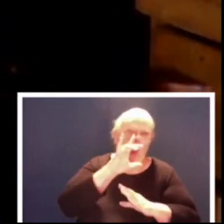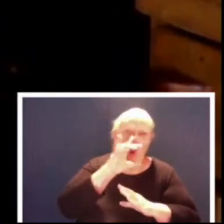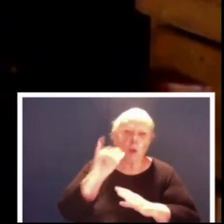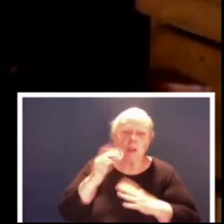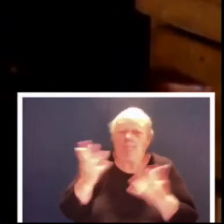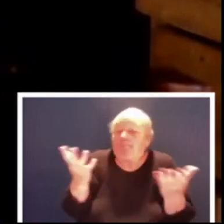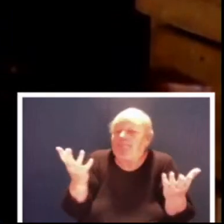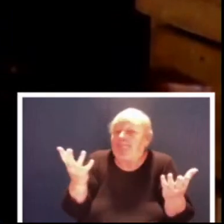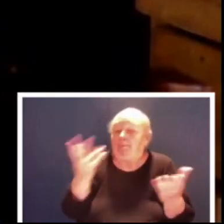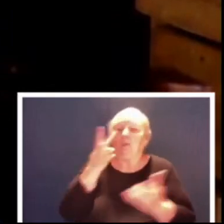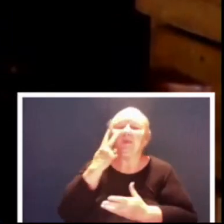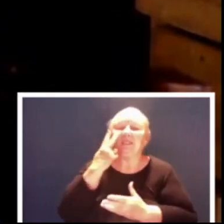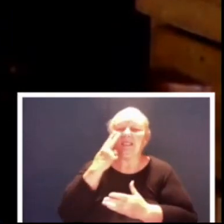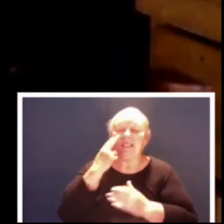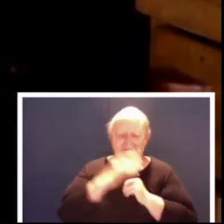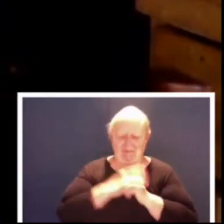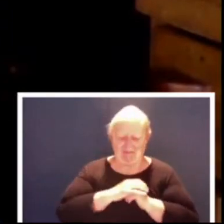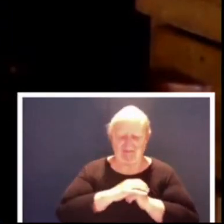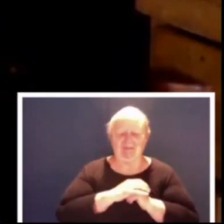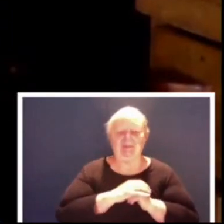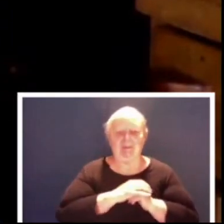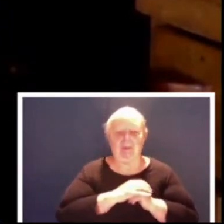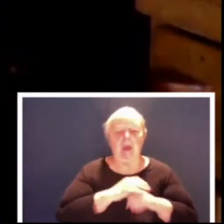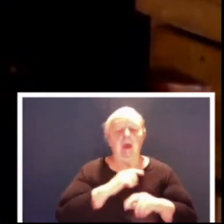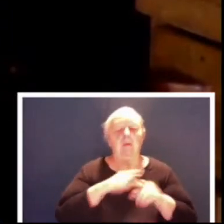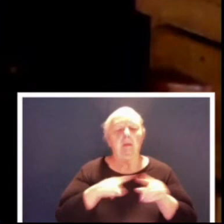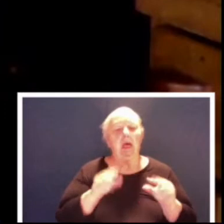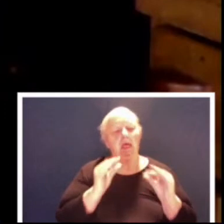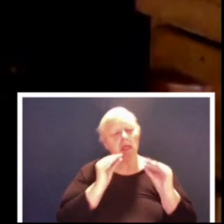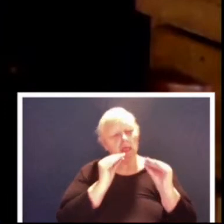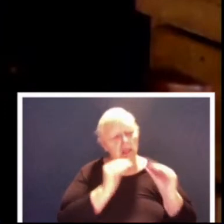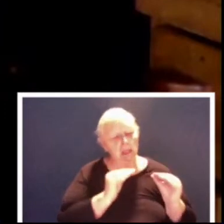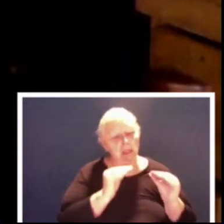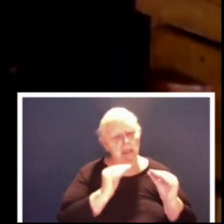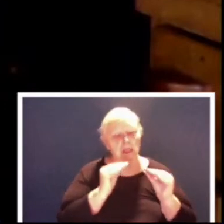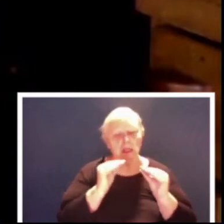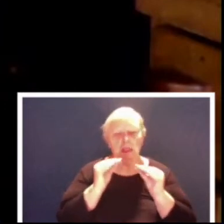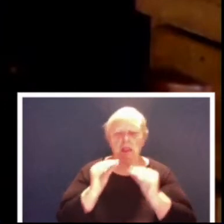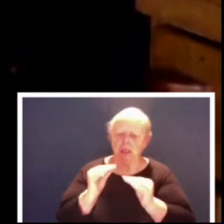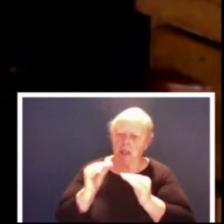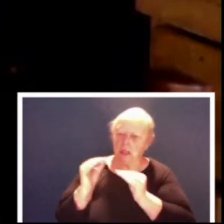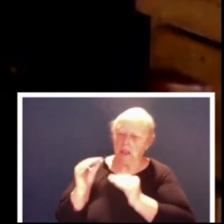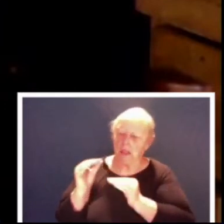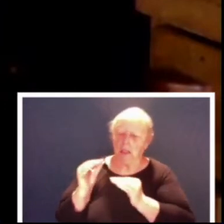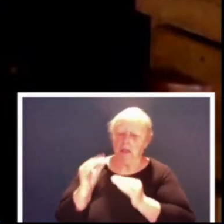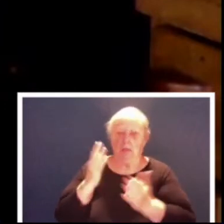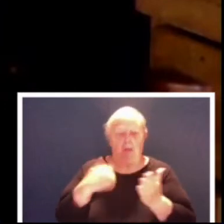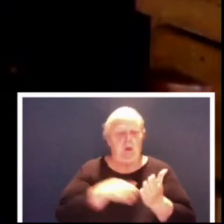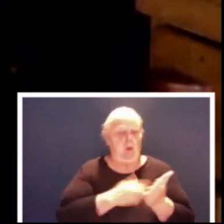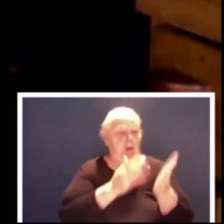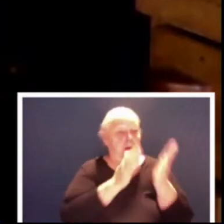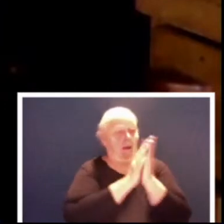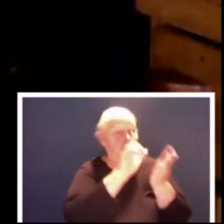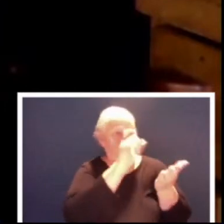Like, just being able to, you know, whether it's the government or a corporation or a school, or a nonprofit.